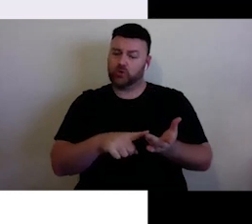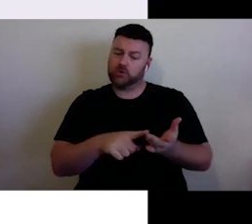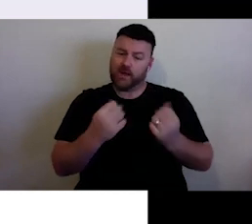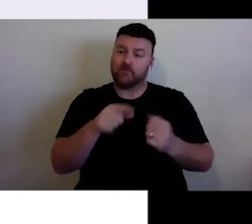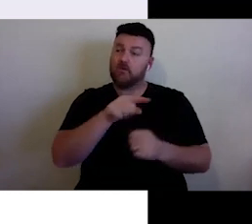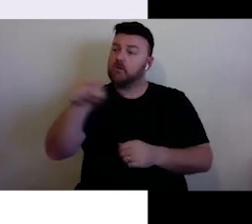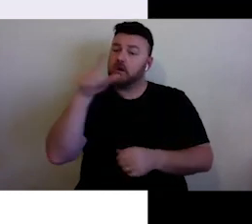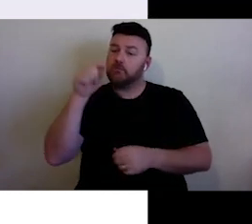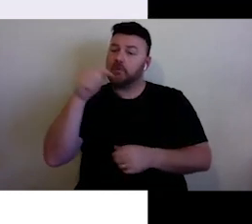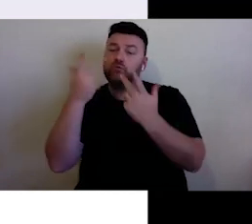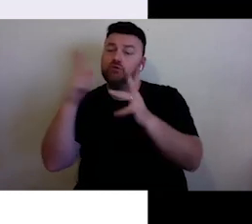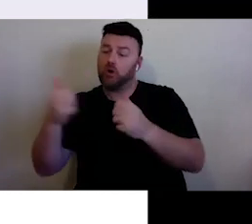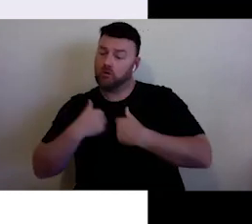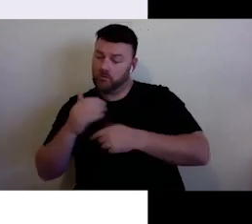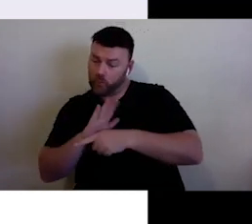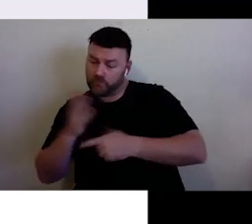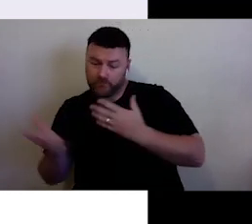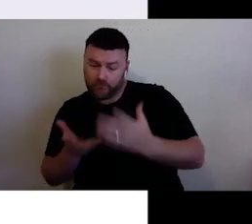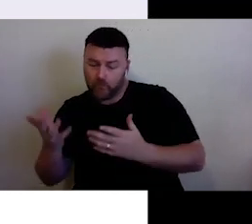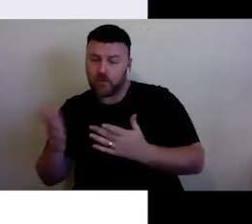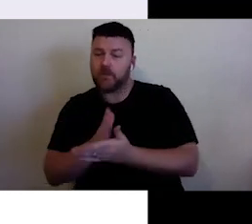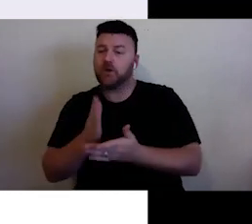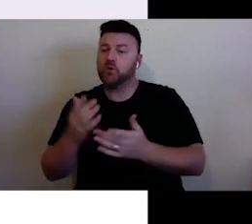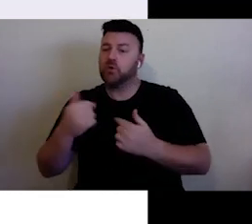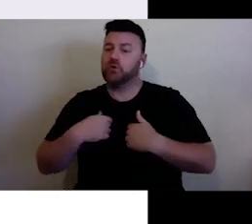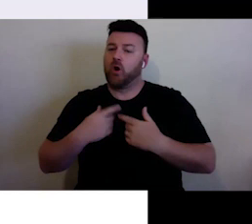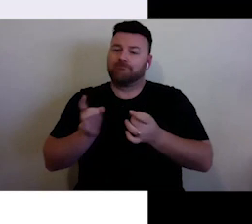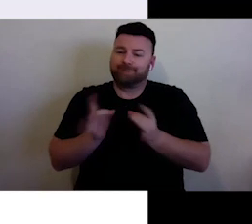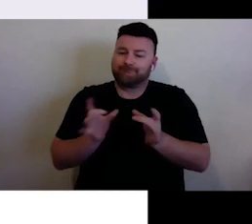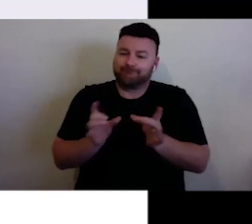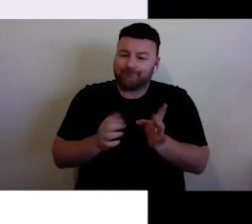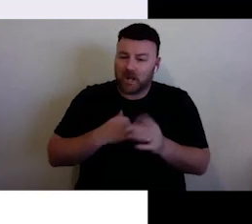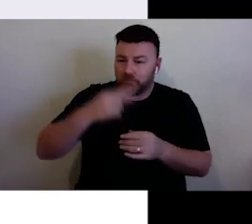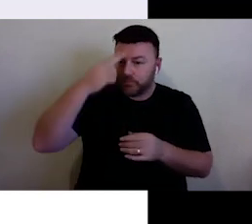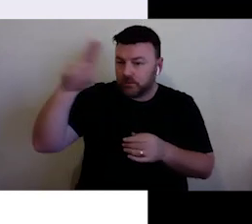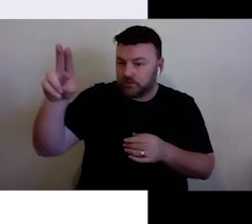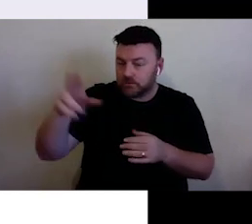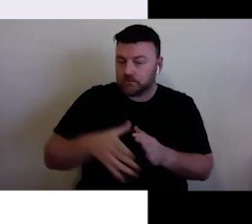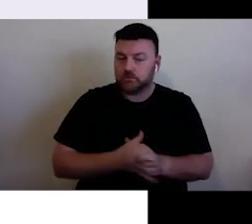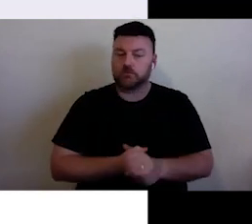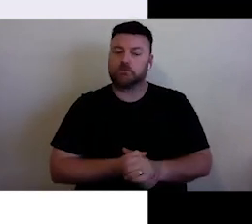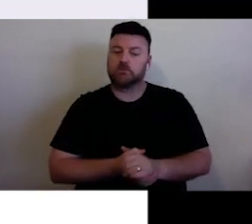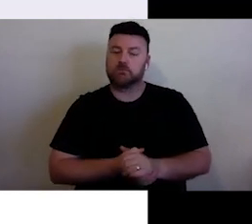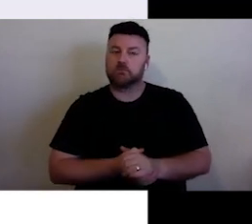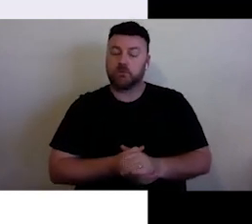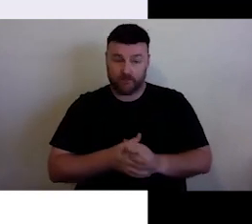is a moral right under copyright law. It is something that is for